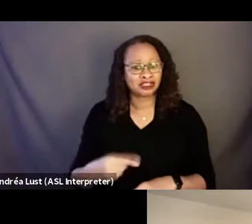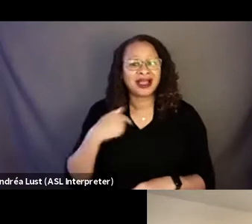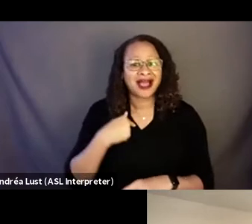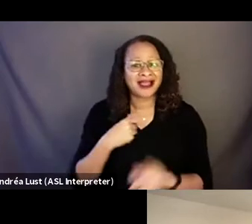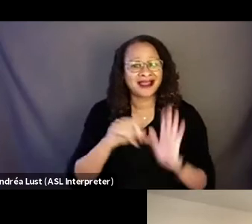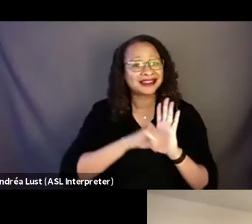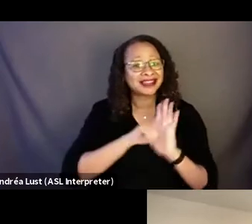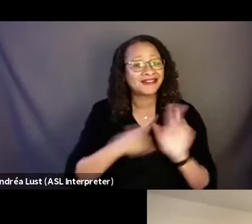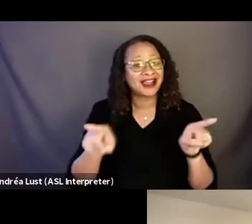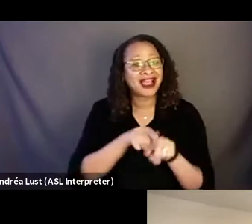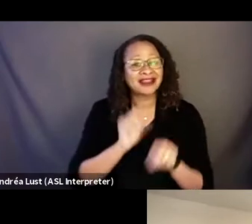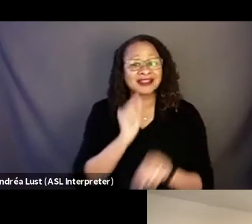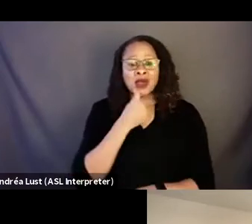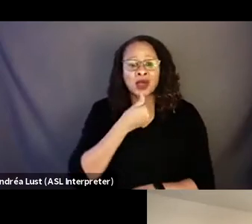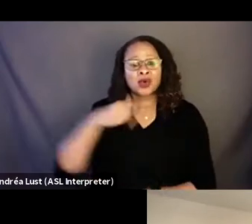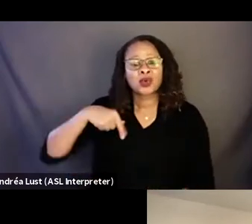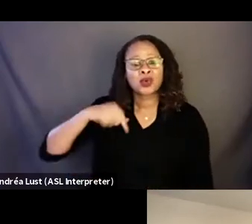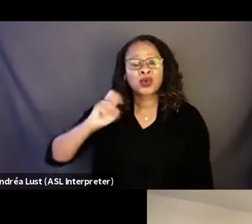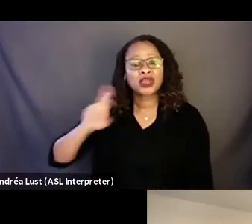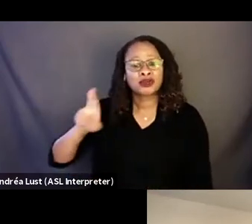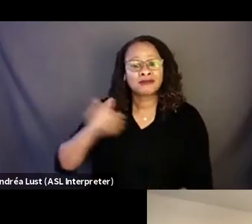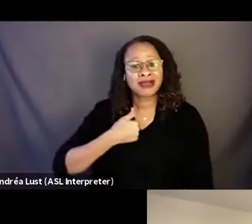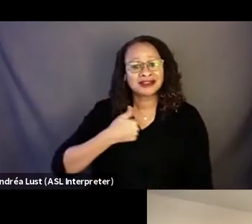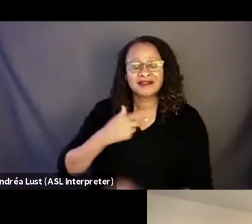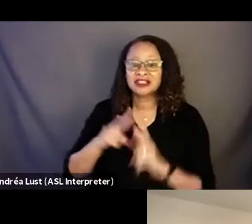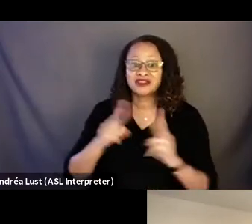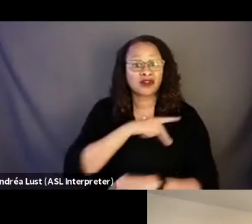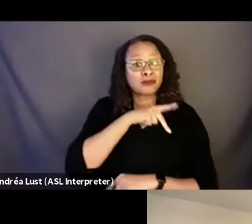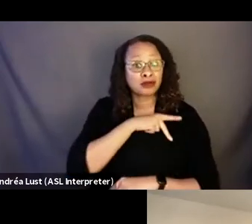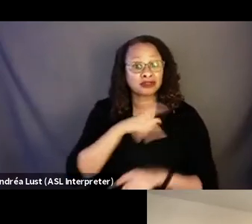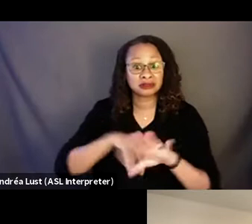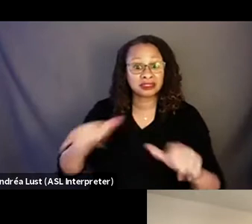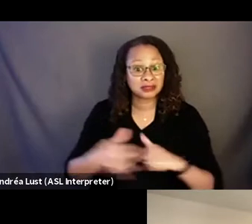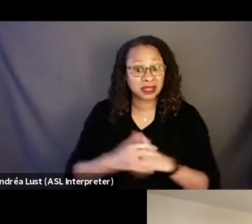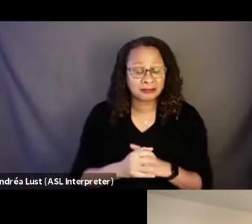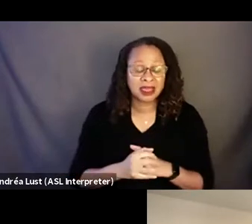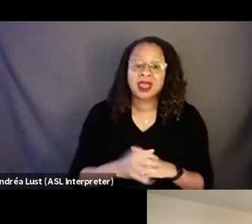so it's very personal at the same time. So we started right away.